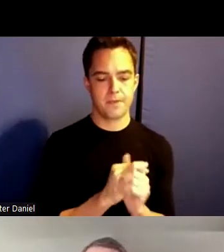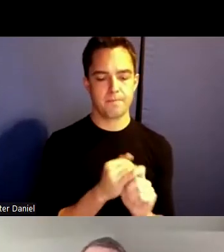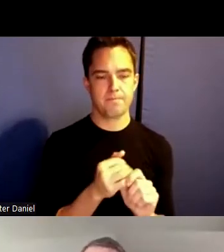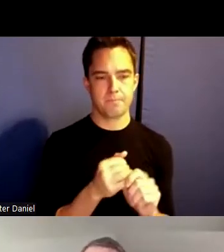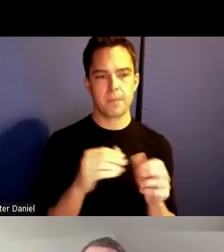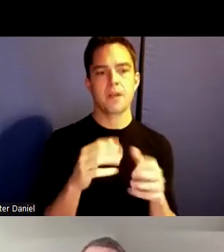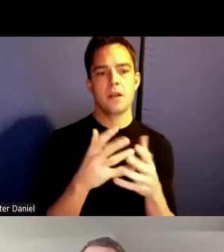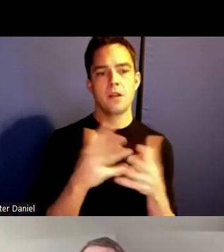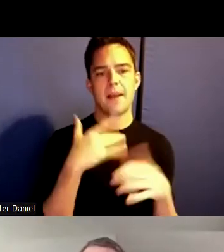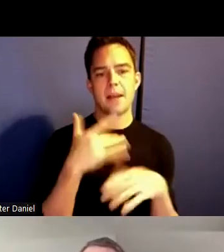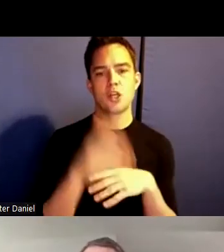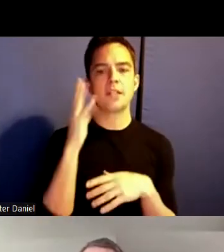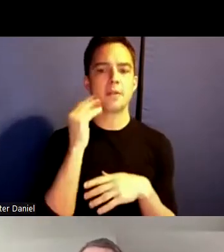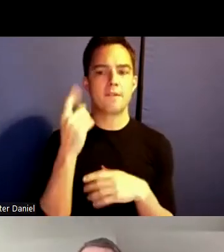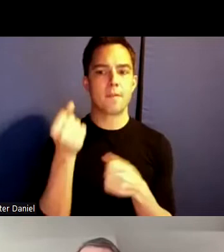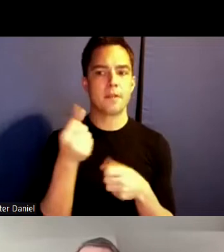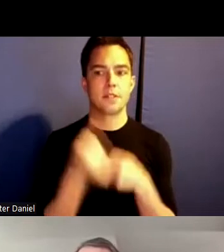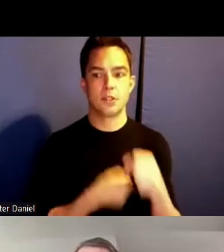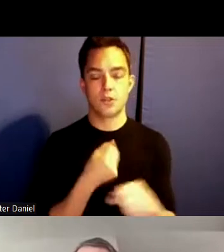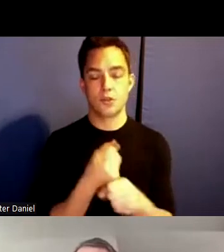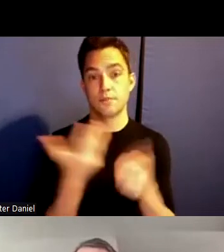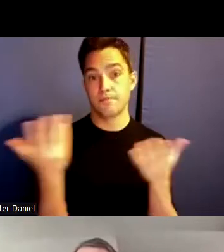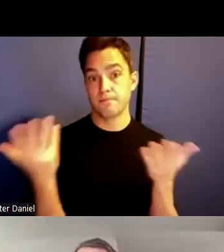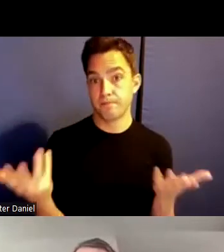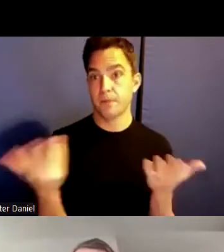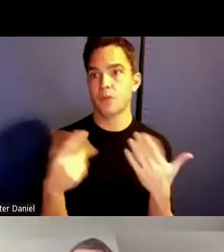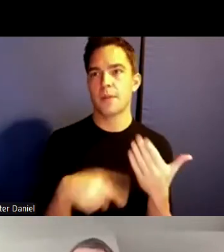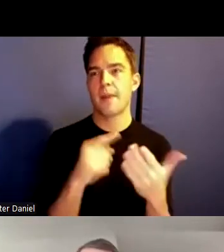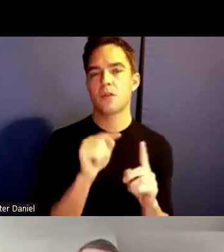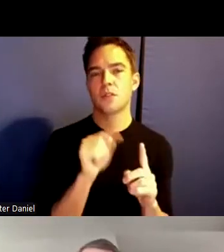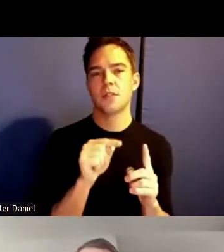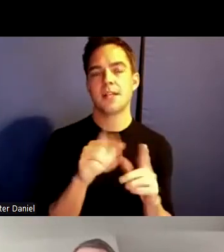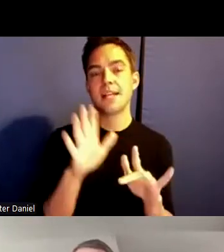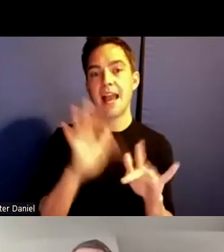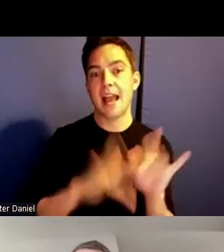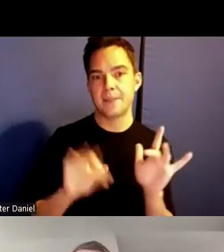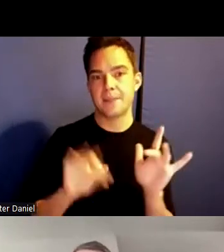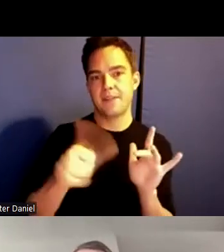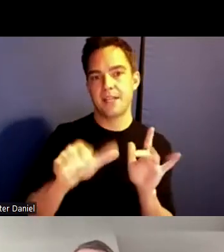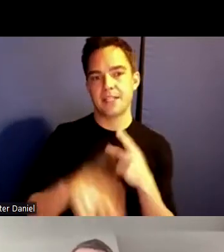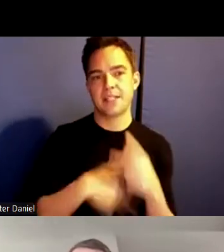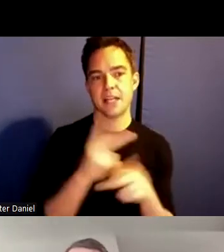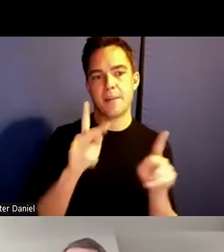experience for years was was about the absence of any kind of person centered planning around